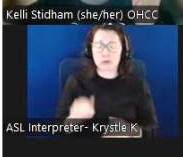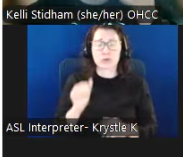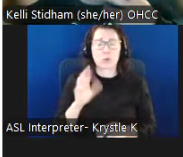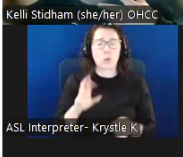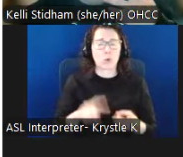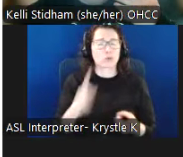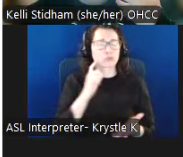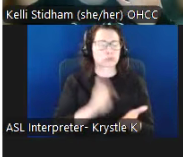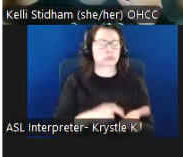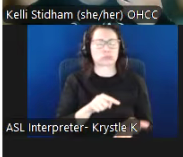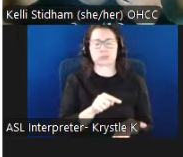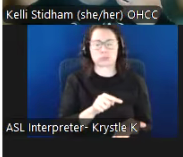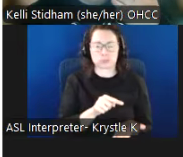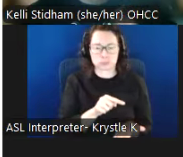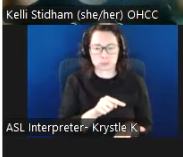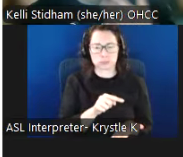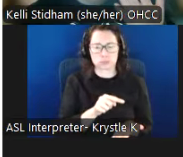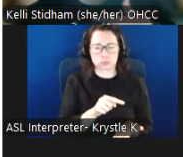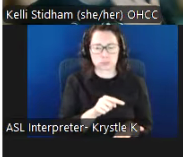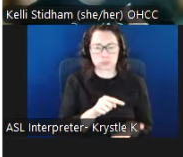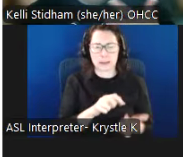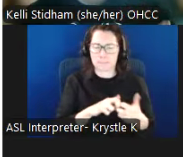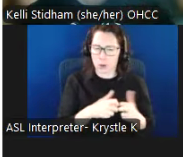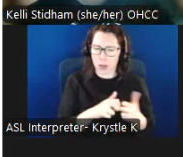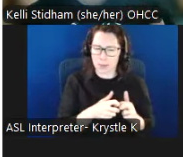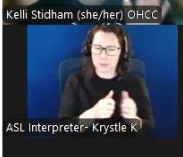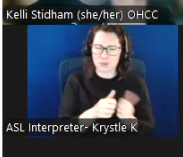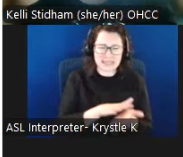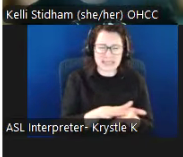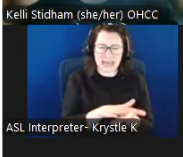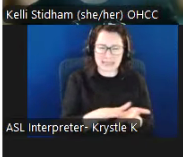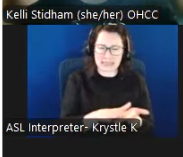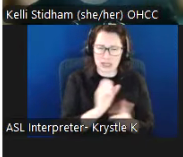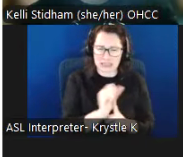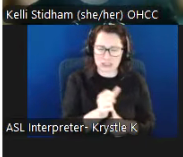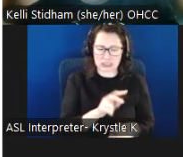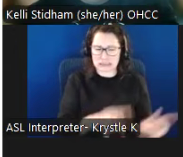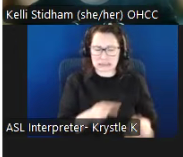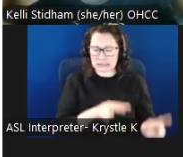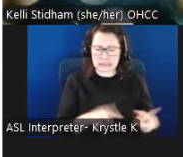there's like problems with sanitary